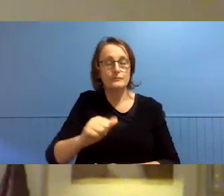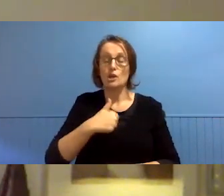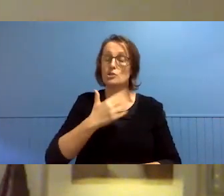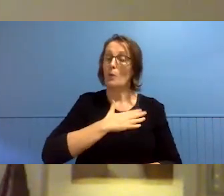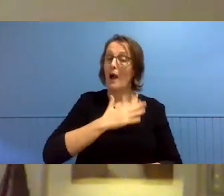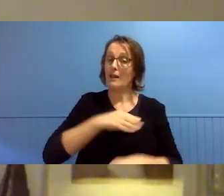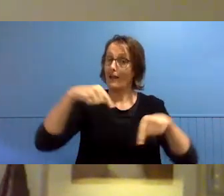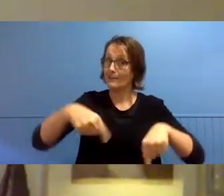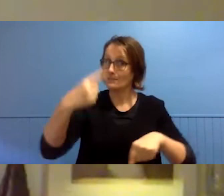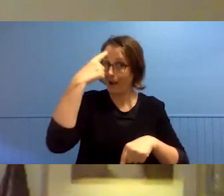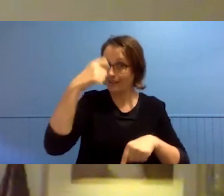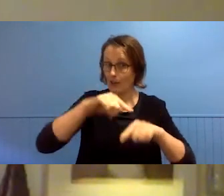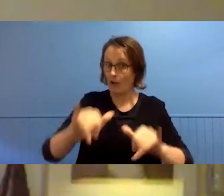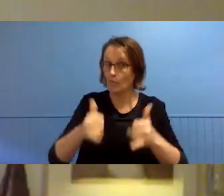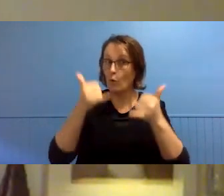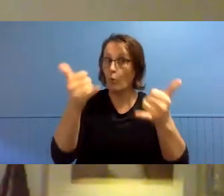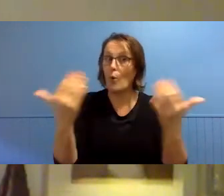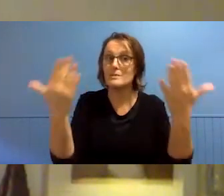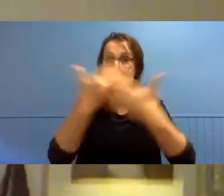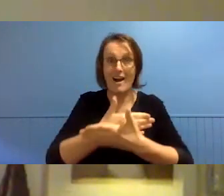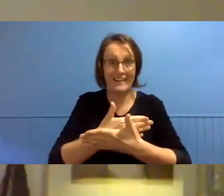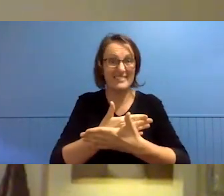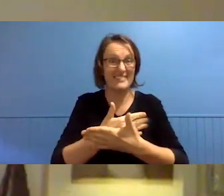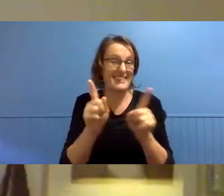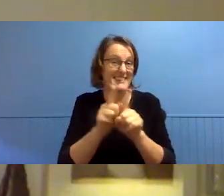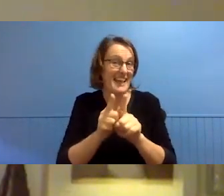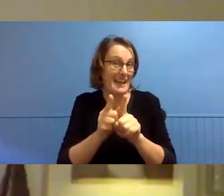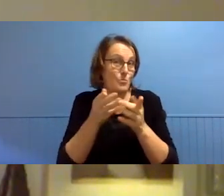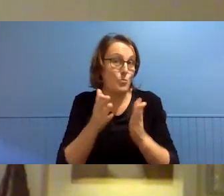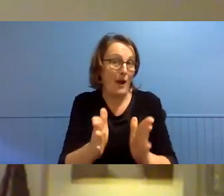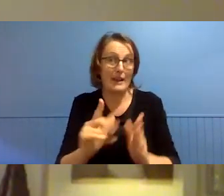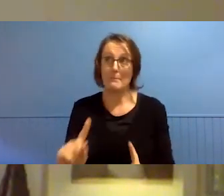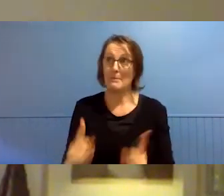an extension of all this, and maybe for the first time, people who -